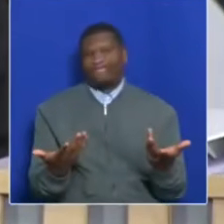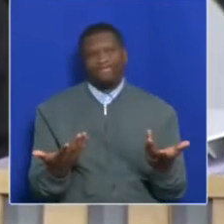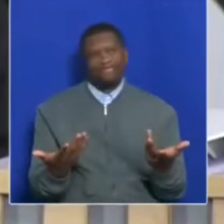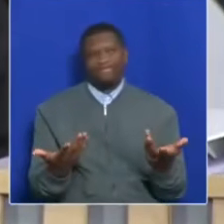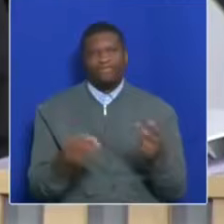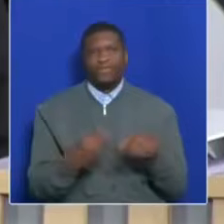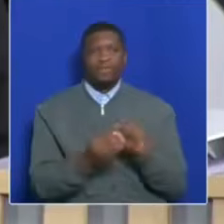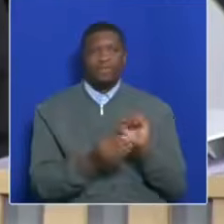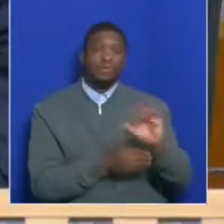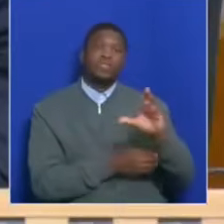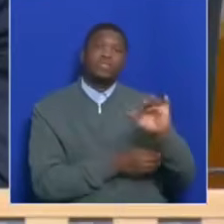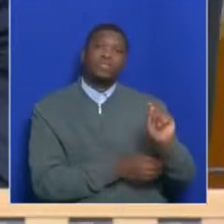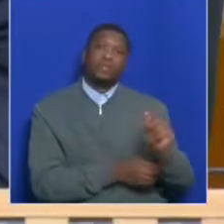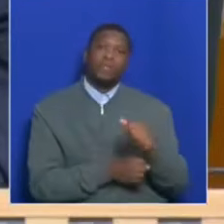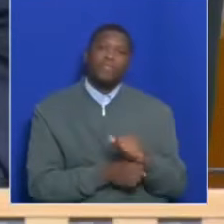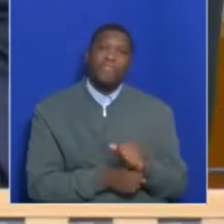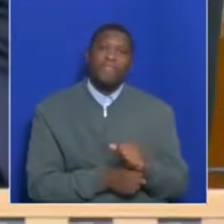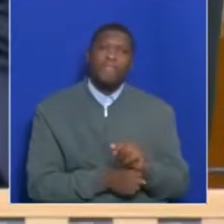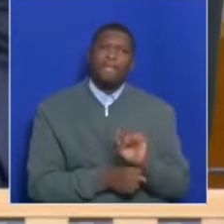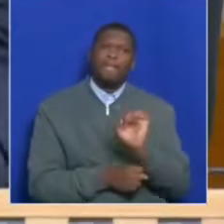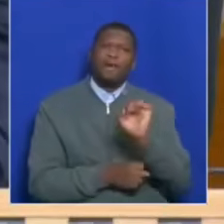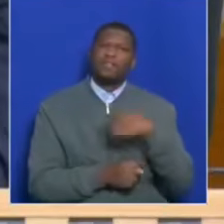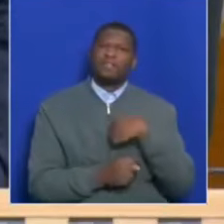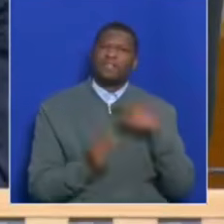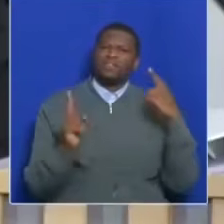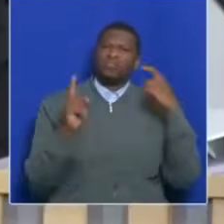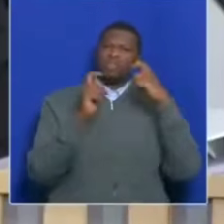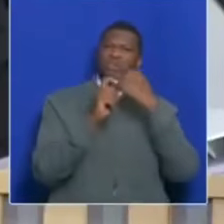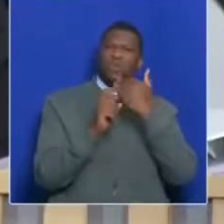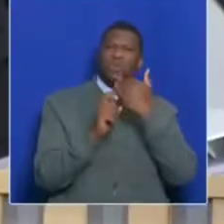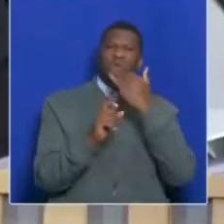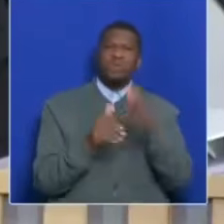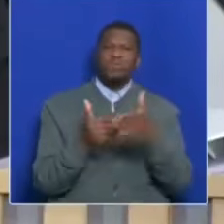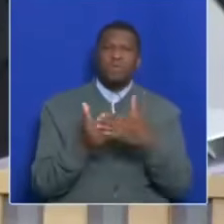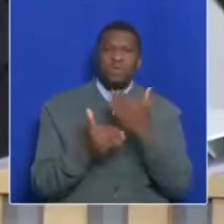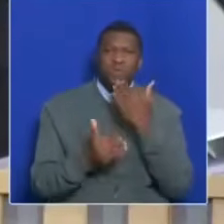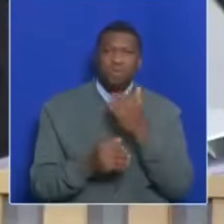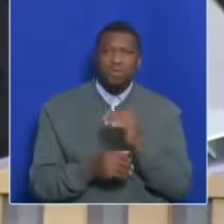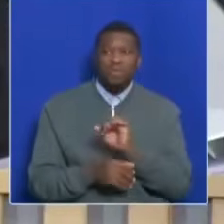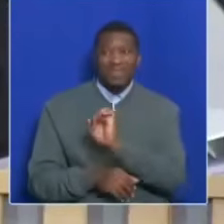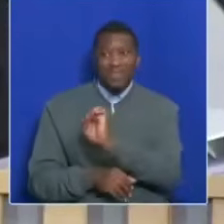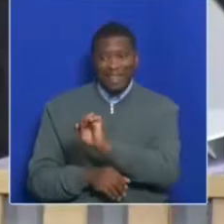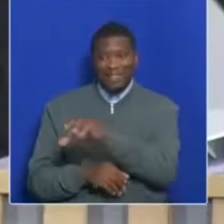But that's strange. Who closes the docket? The the station even the task team themselves,